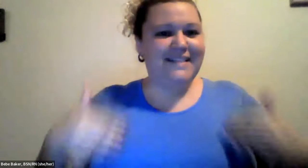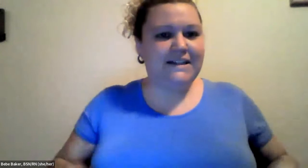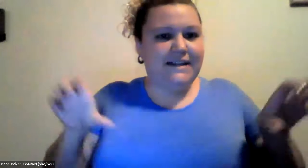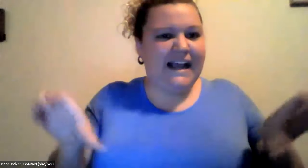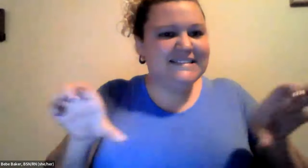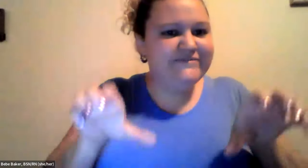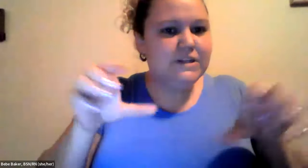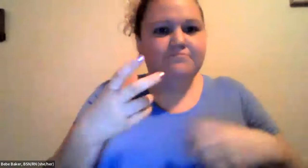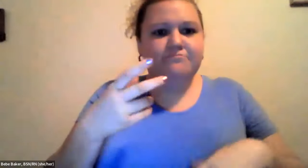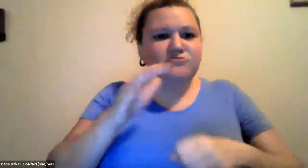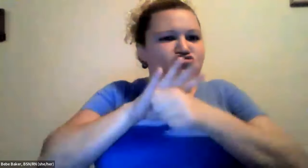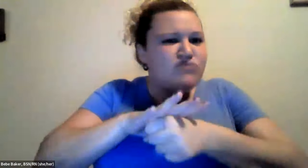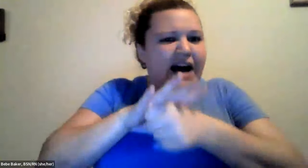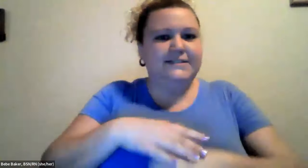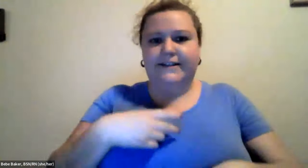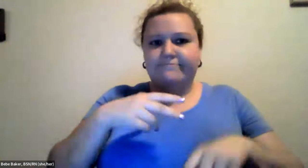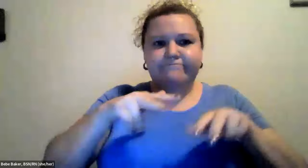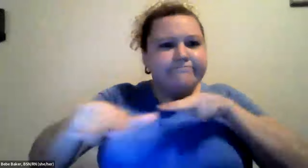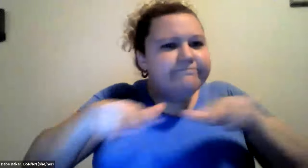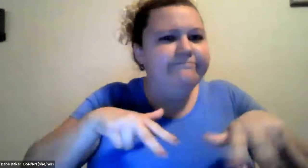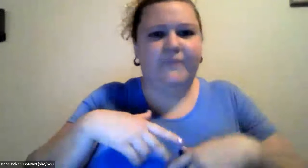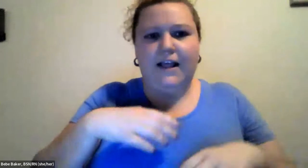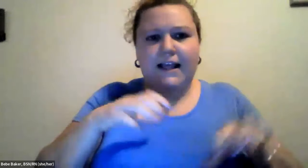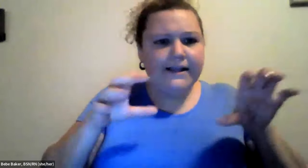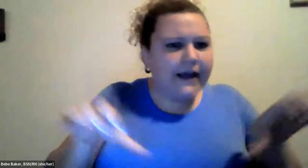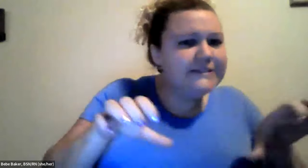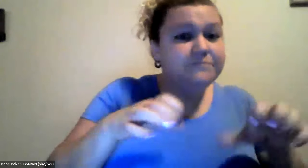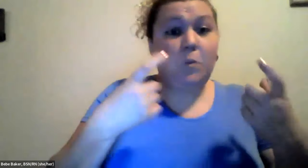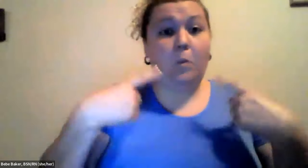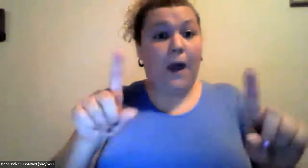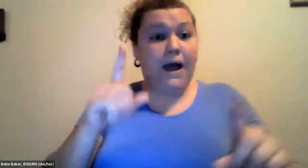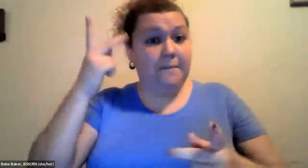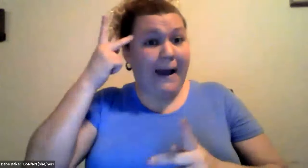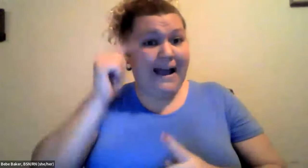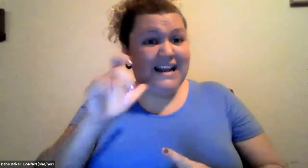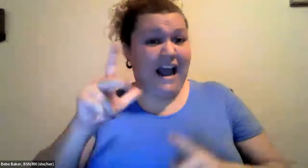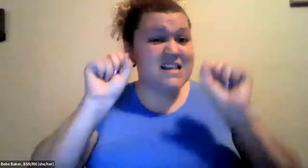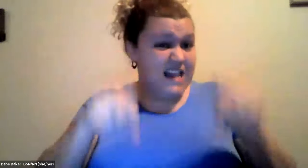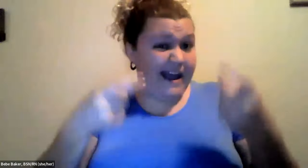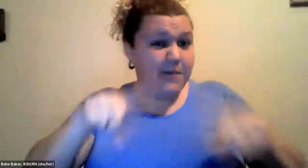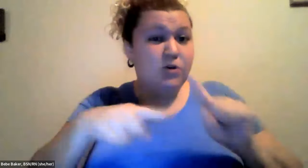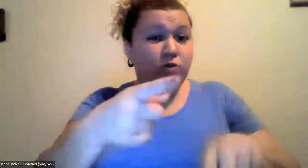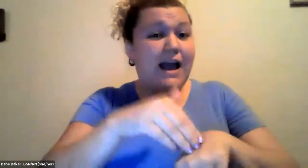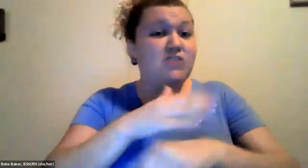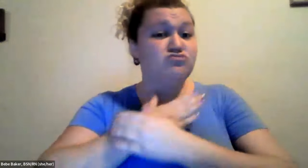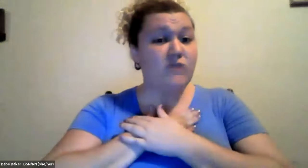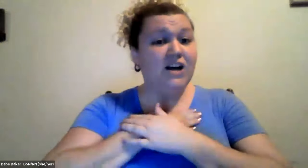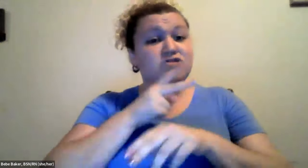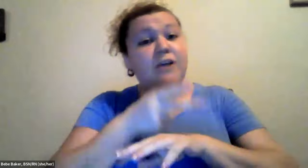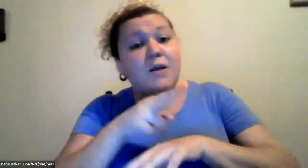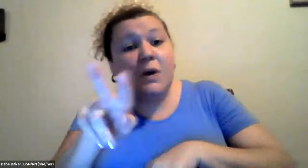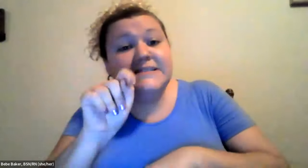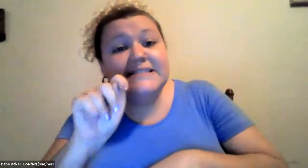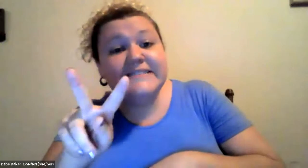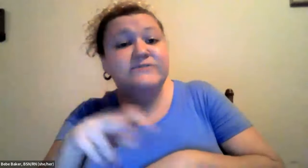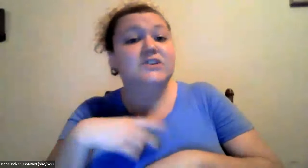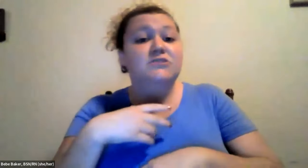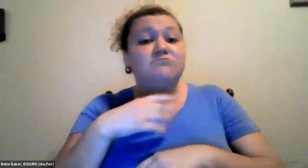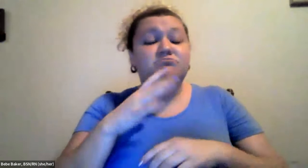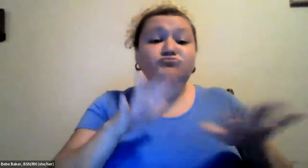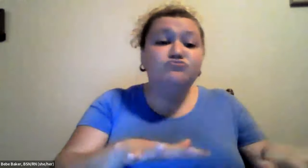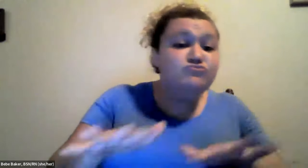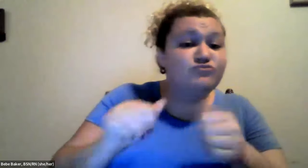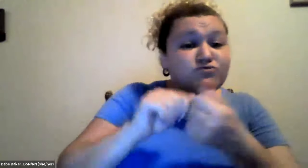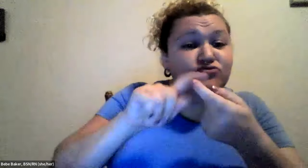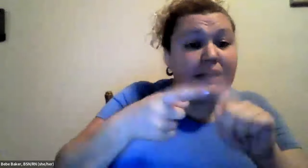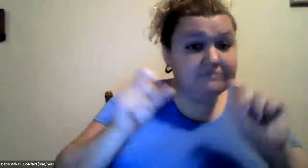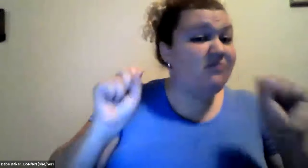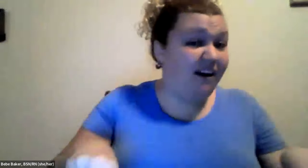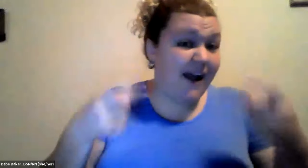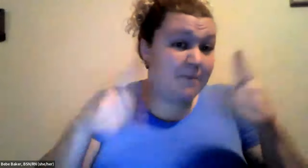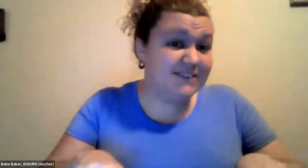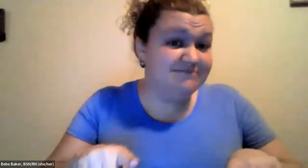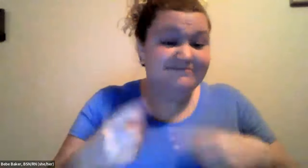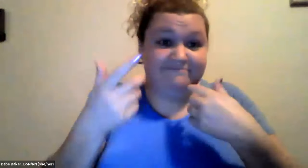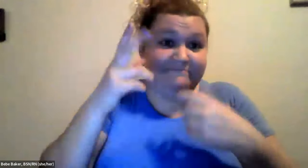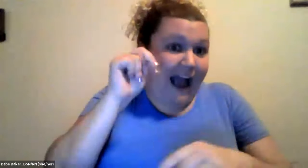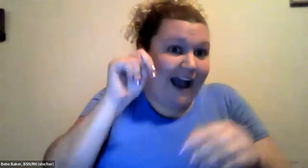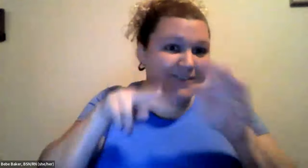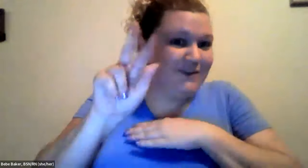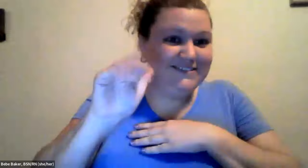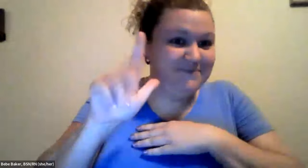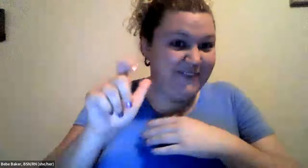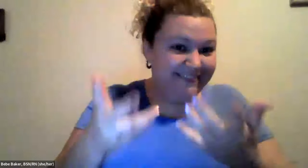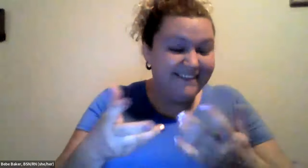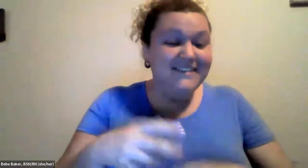Cristine Saunders: heart attacks are caused, sometimes by physical activity exertion stress panic attacks can have even when you're happened at rest, even when you're not doing anything they can come on kind of.